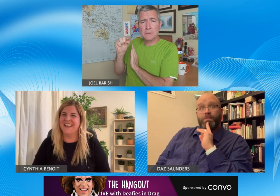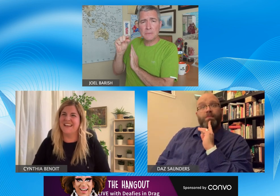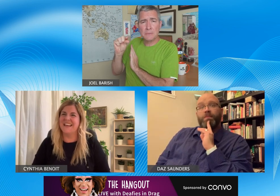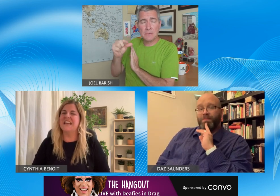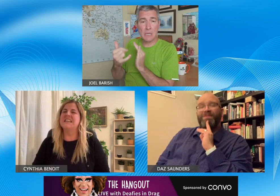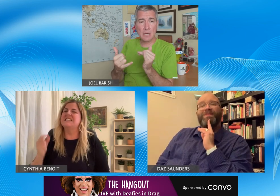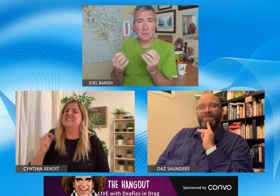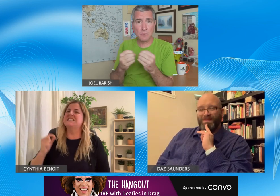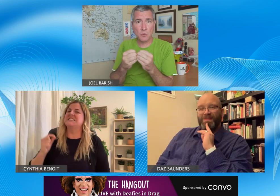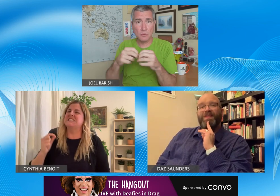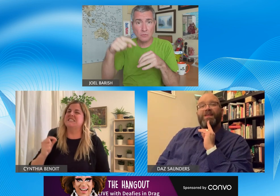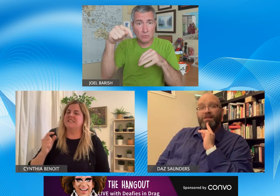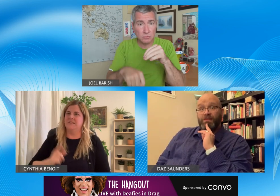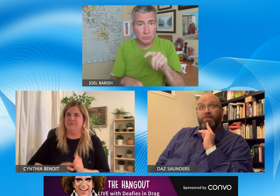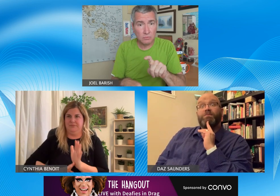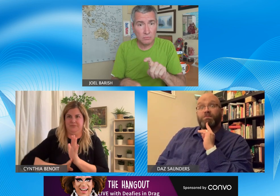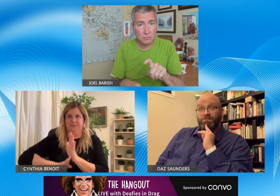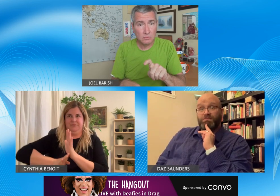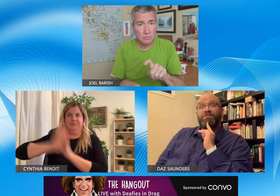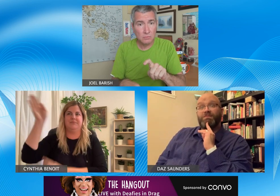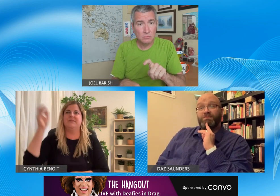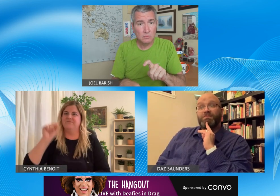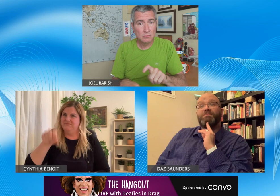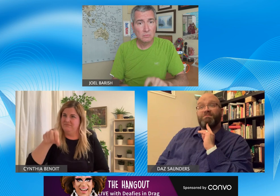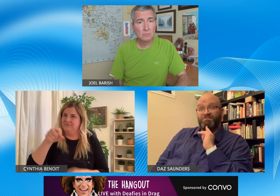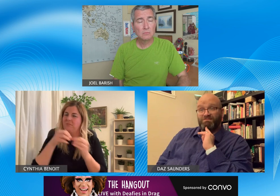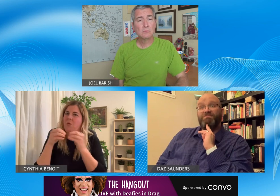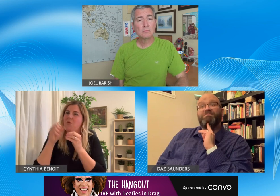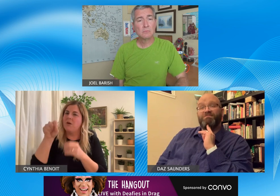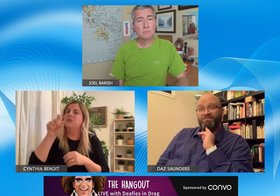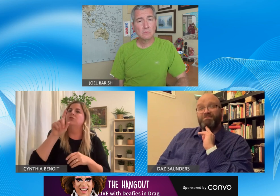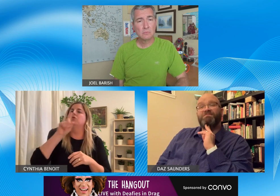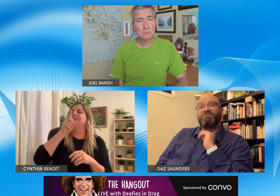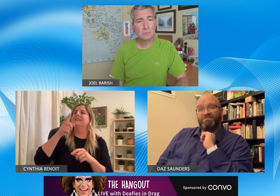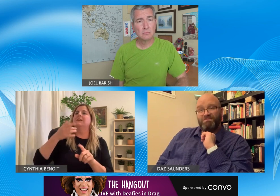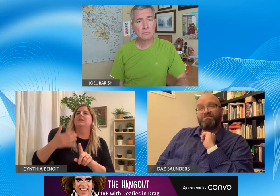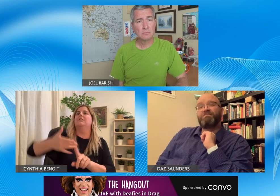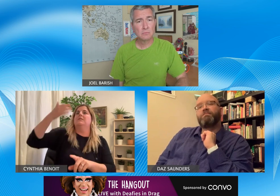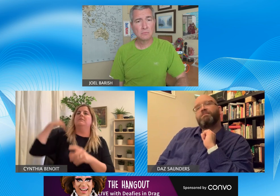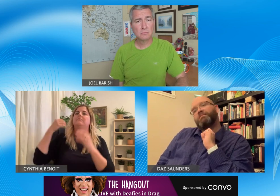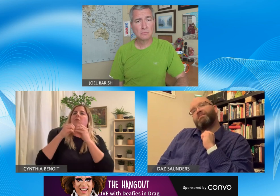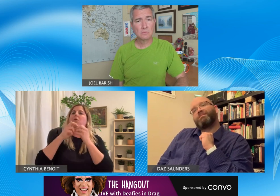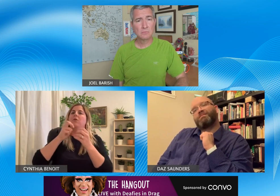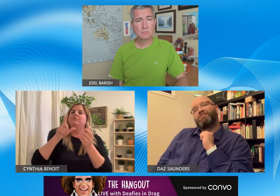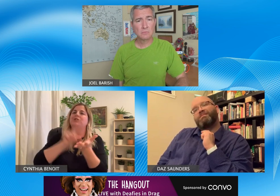There were very few but now, there is a more extensive collection of videos? Yes, there were little bits and pieces here and there. Shortly after, the number of videos exploded.